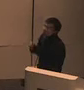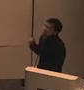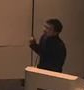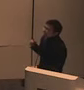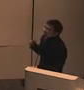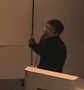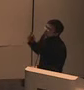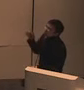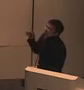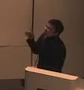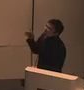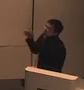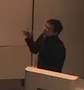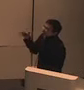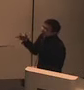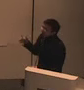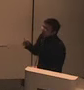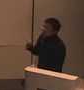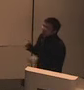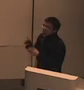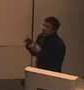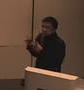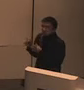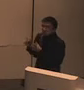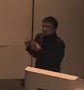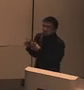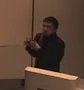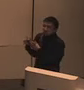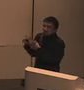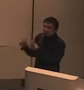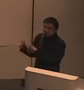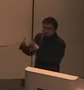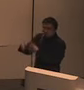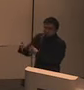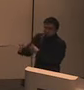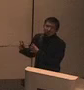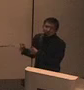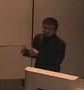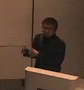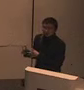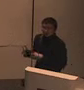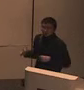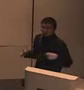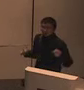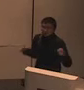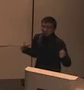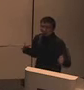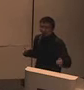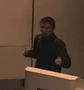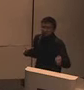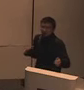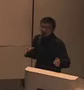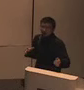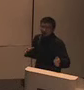So in here, of course, every space is limited. The square meter is limited.